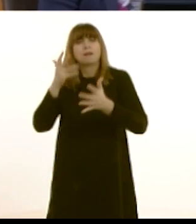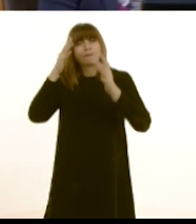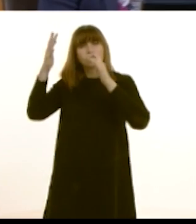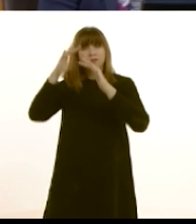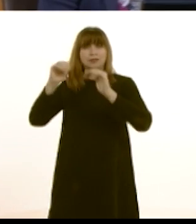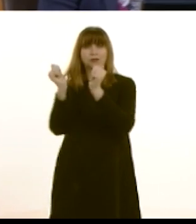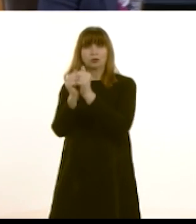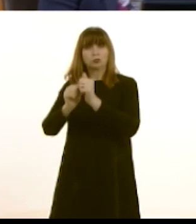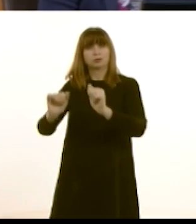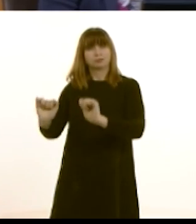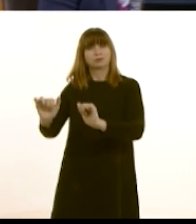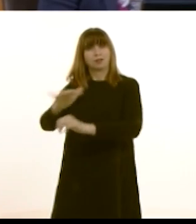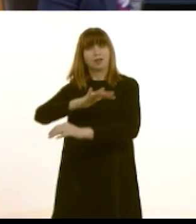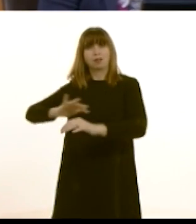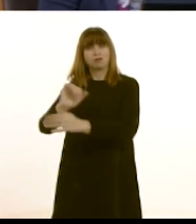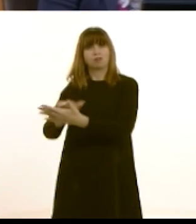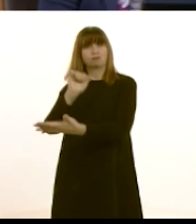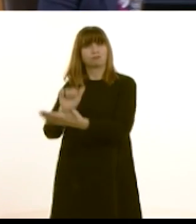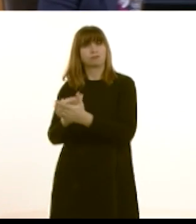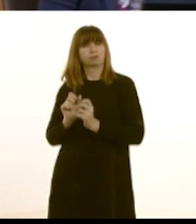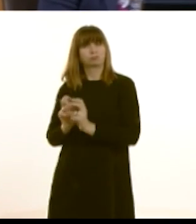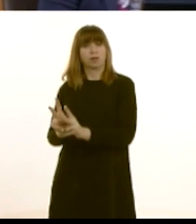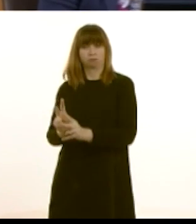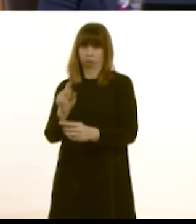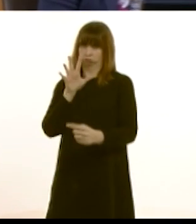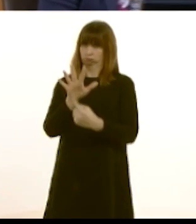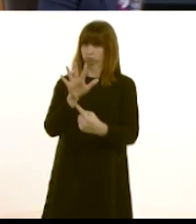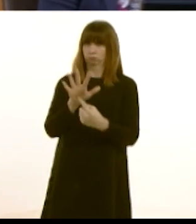the area. Itís extremely important that bodies work in partnershipóbusinesses, local authorities